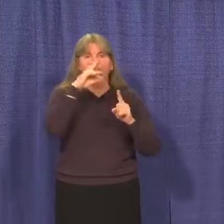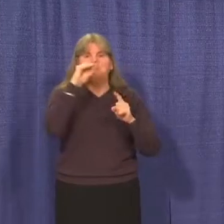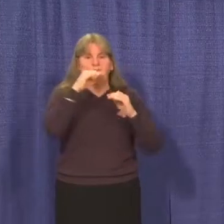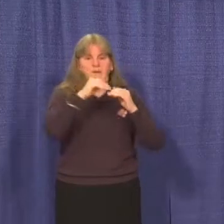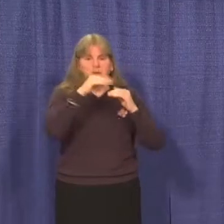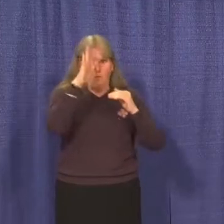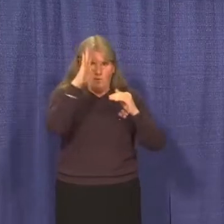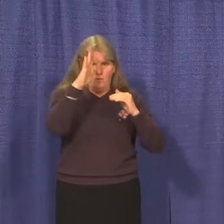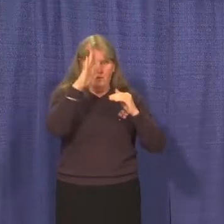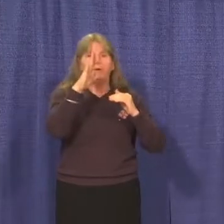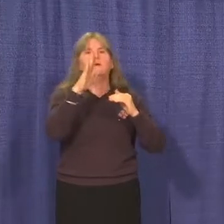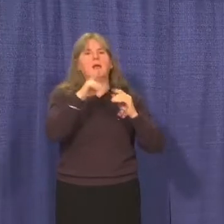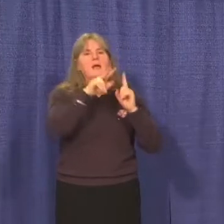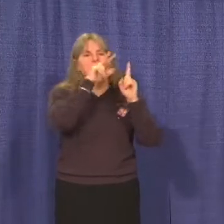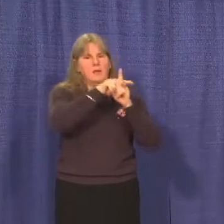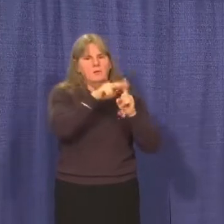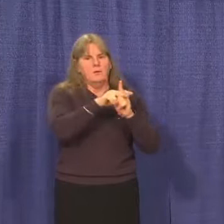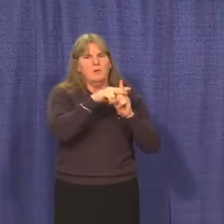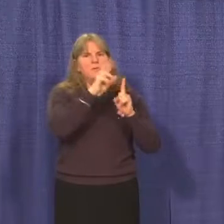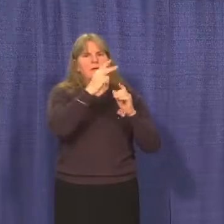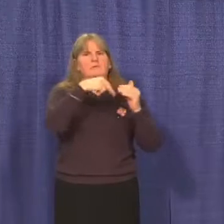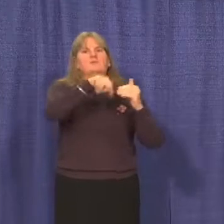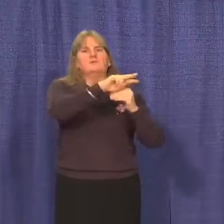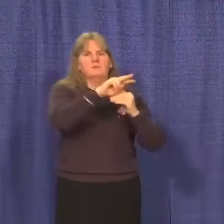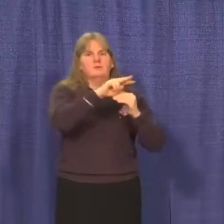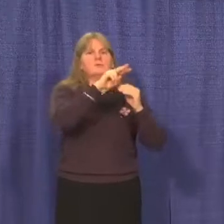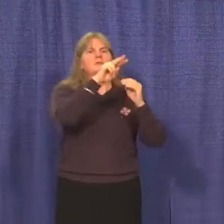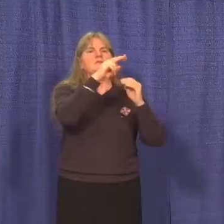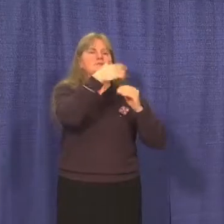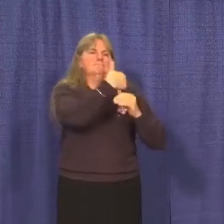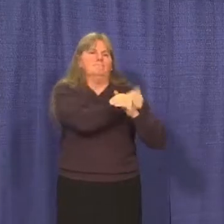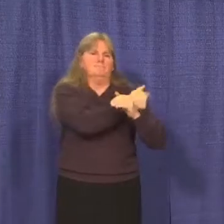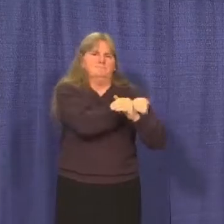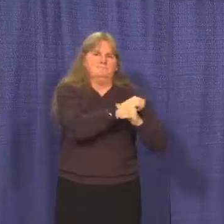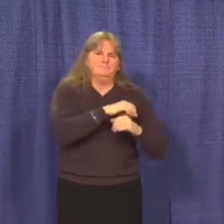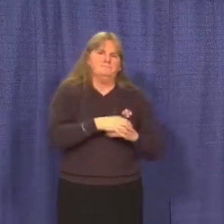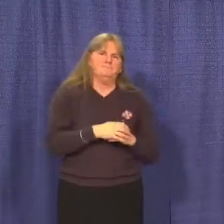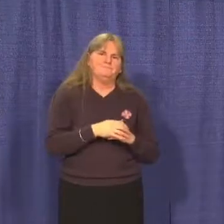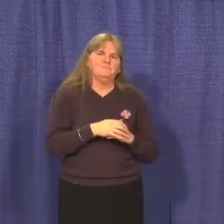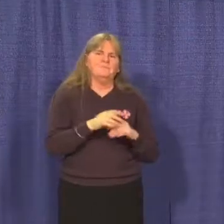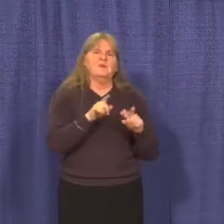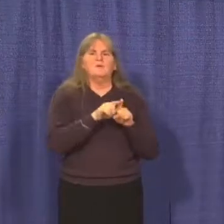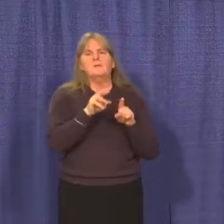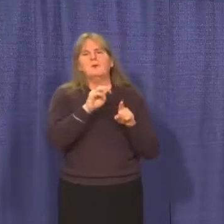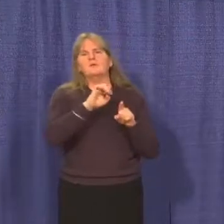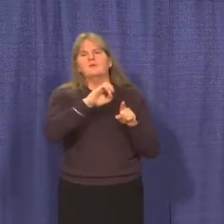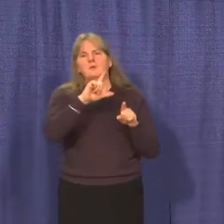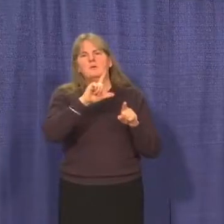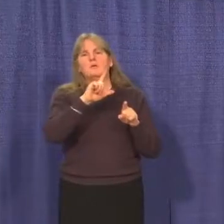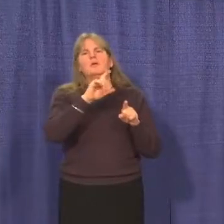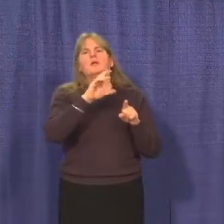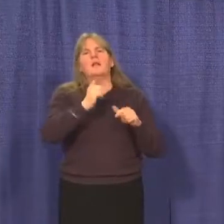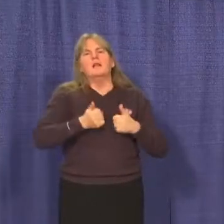will be added as well as those living in group settings are